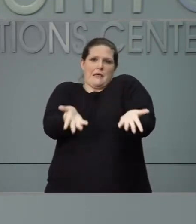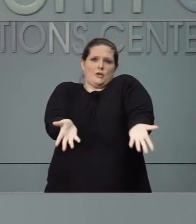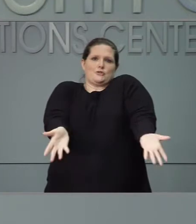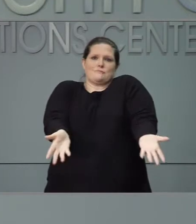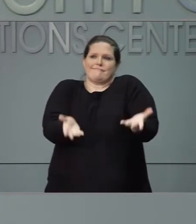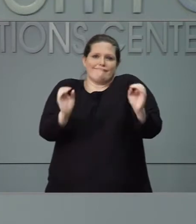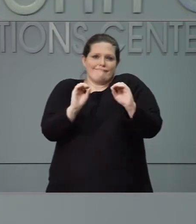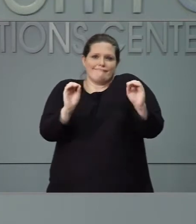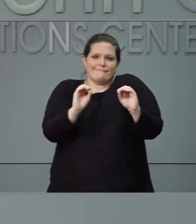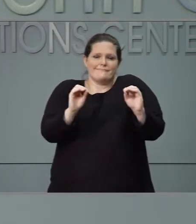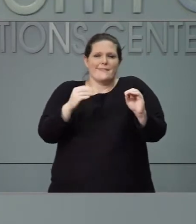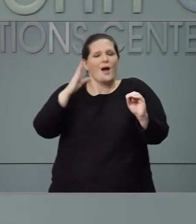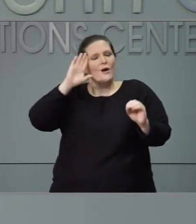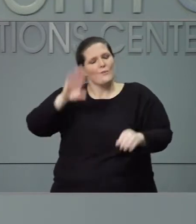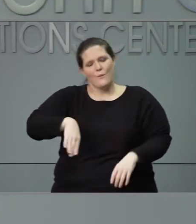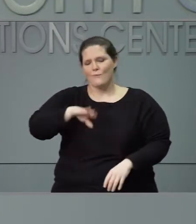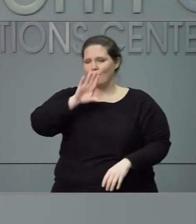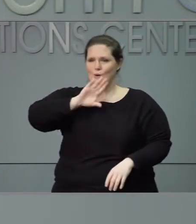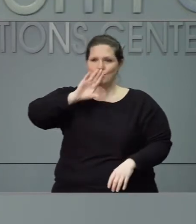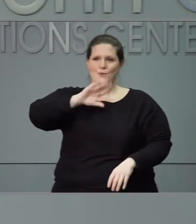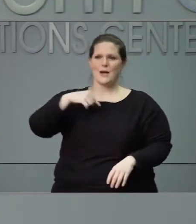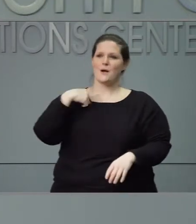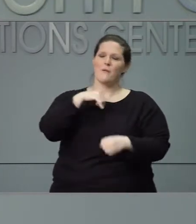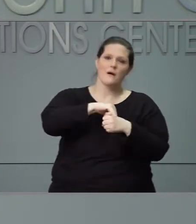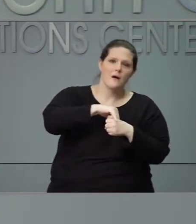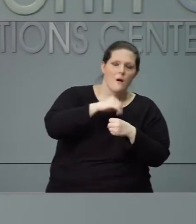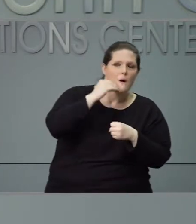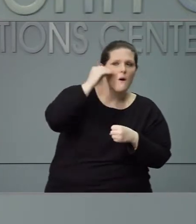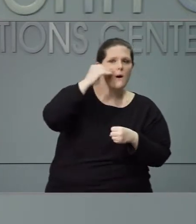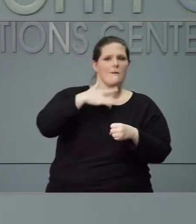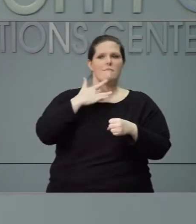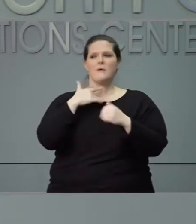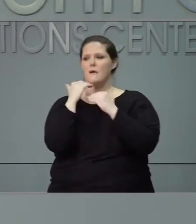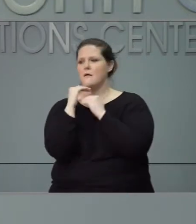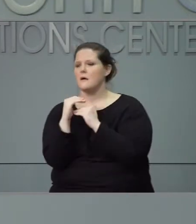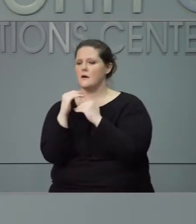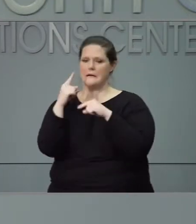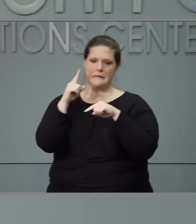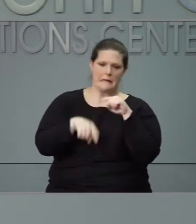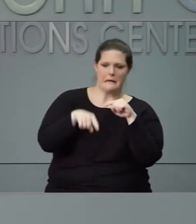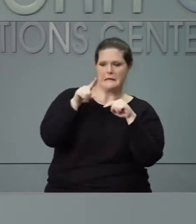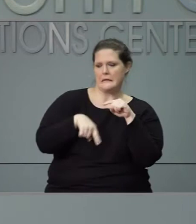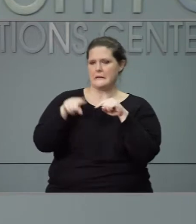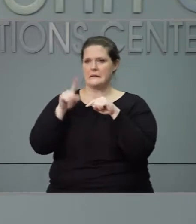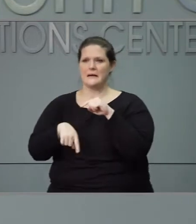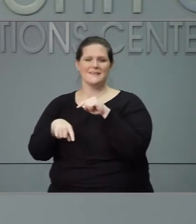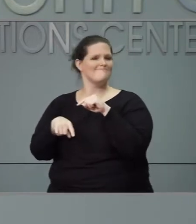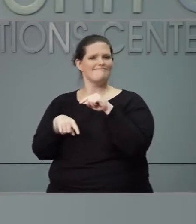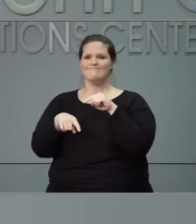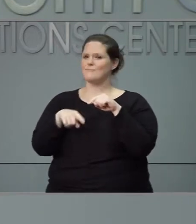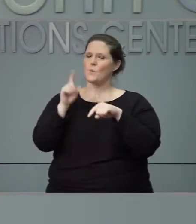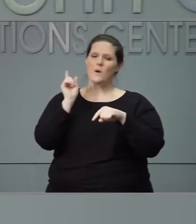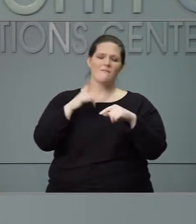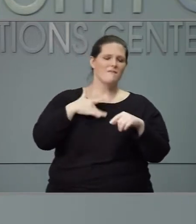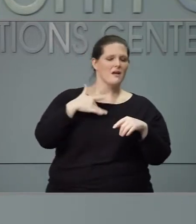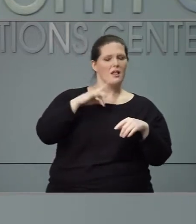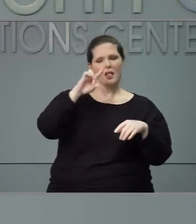LA LEGISLATURA QUE HAGAN MÁS POR NOSOTROS Y ELLOS DICEN QUE NO. TENEMOS QUE REDUCIR LA PROPAGACIÓN DEL VIRUS, Y ES LO